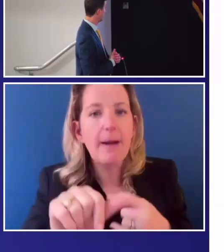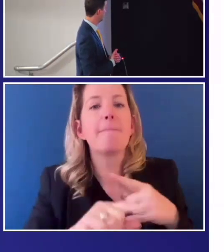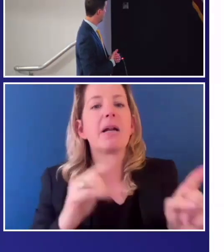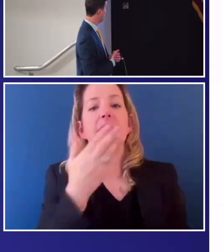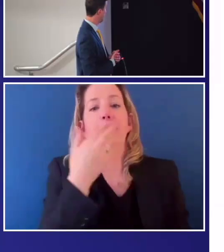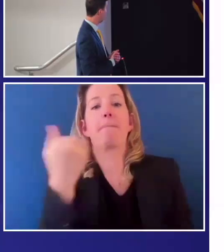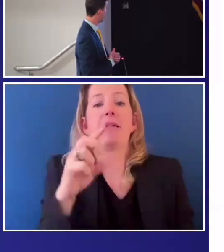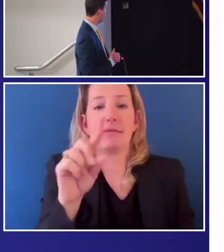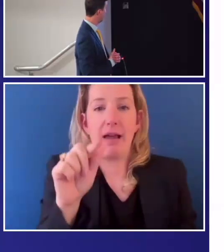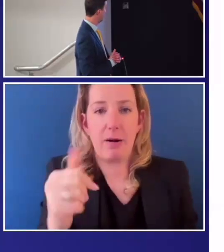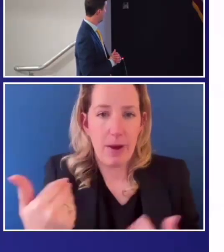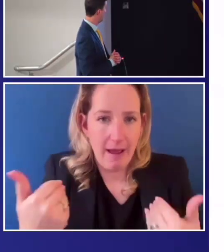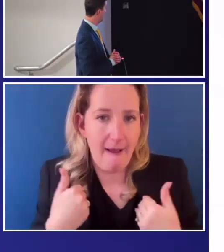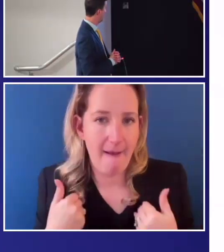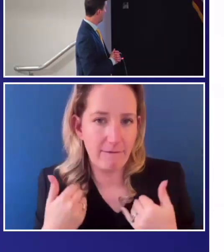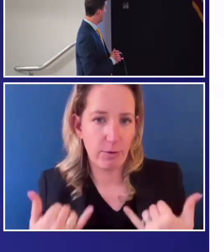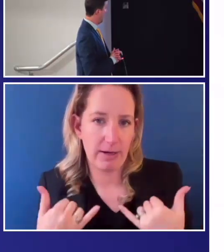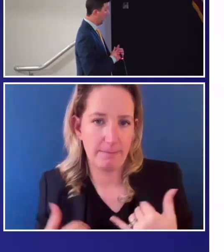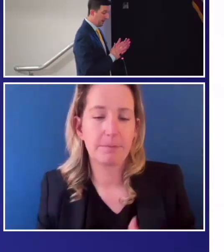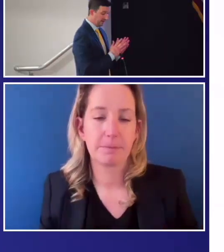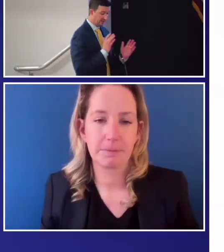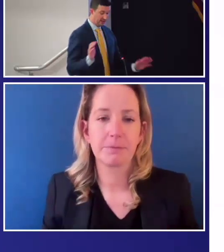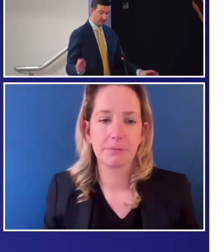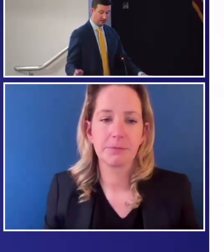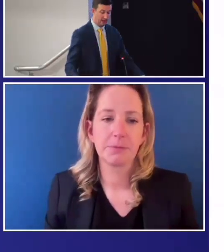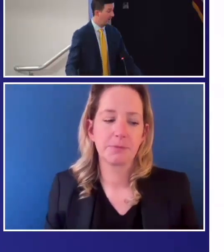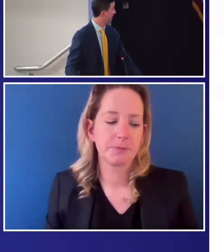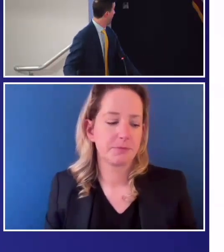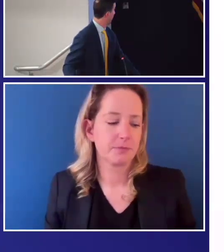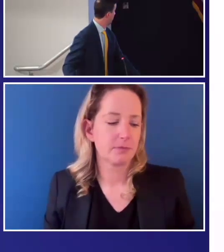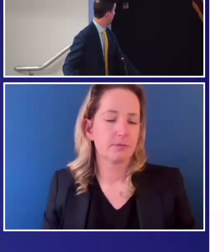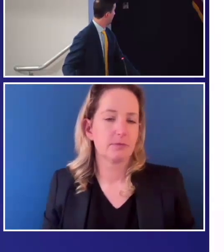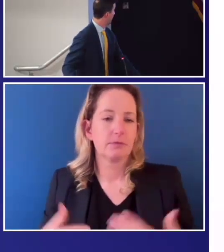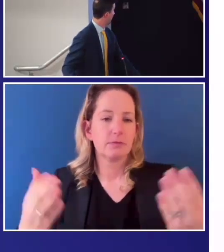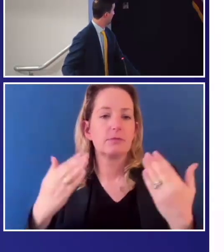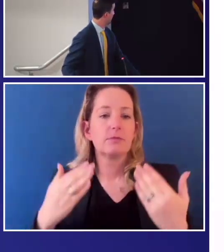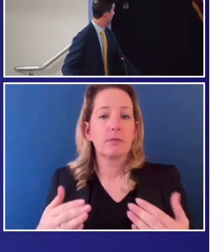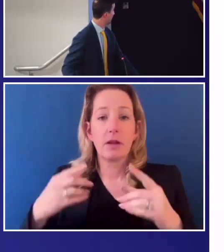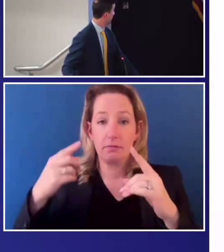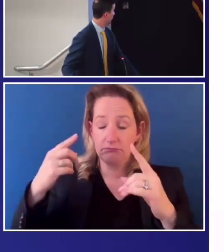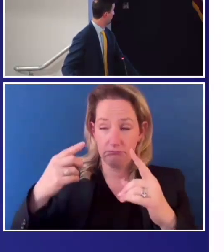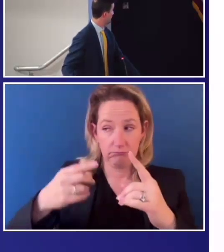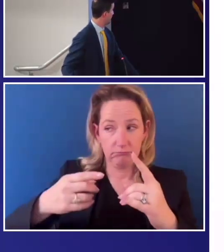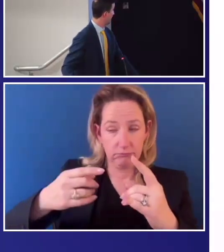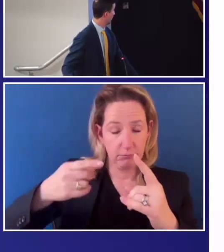Next slide, please. And then the final point on the data set is there was a data